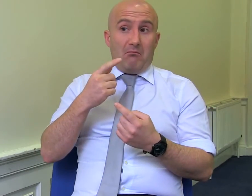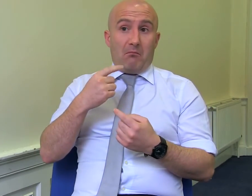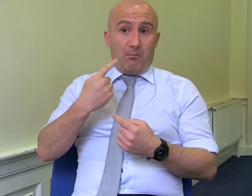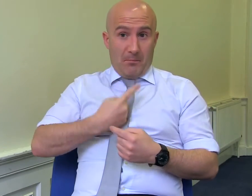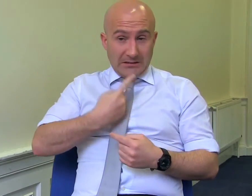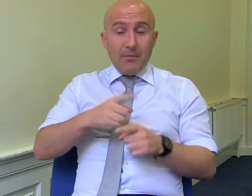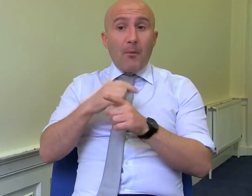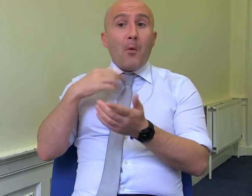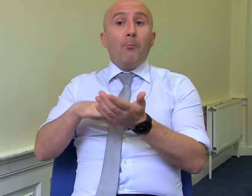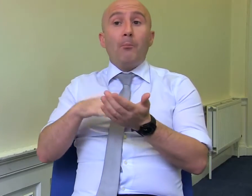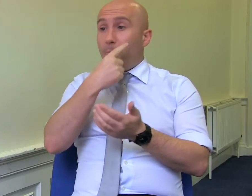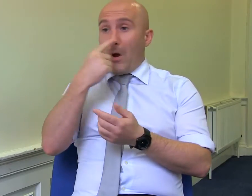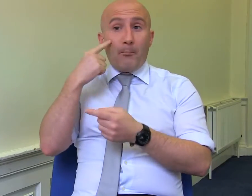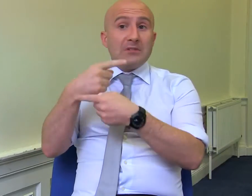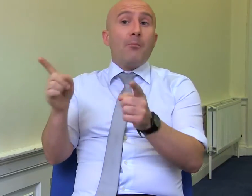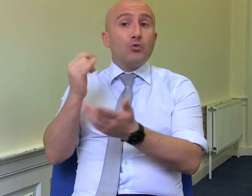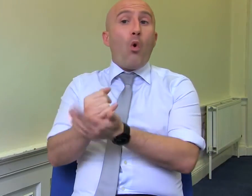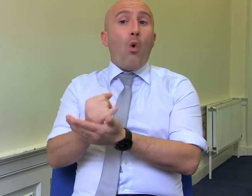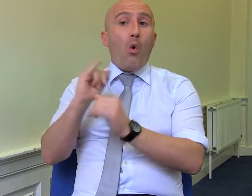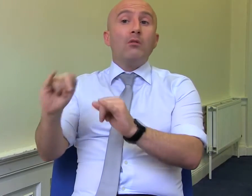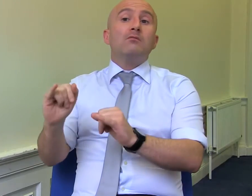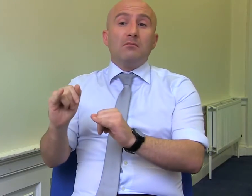Both I and my mum wanted to prove them wrong and my advice to